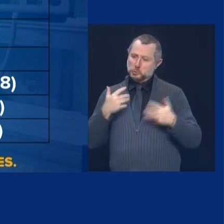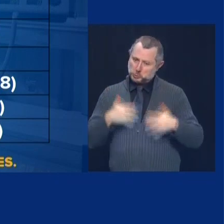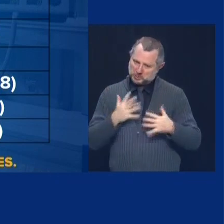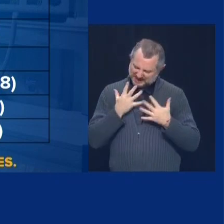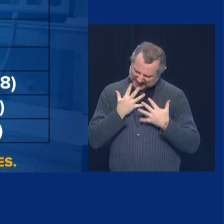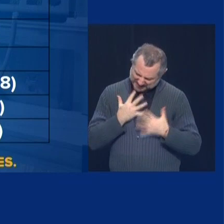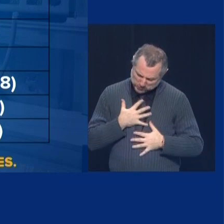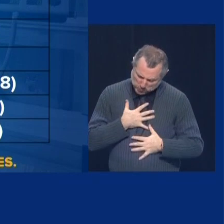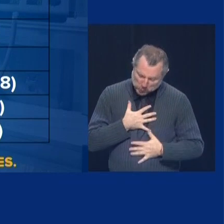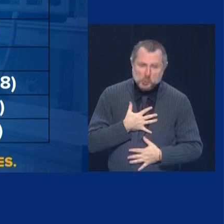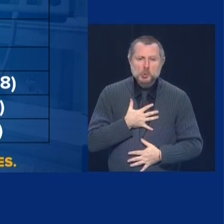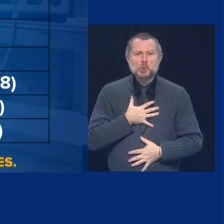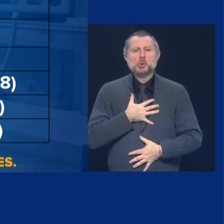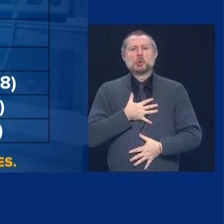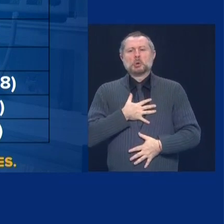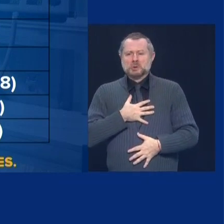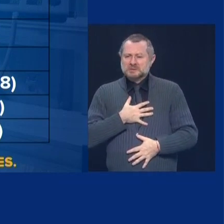THAT GIVES US MORE INFORMATION. STATEWIDE DEATHS 95.